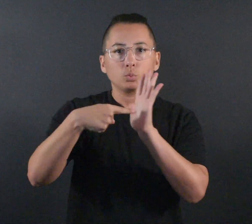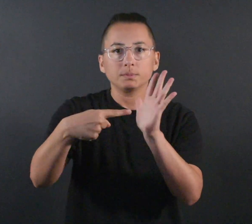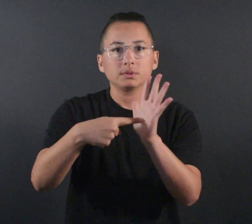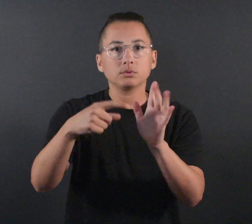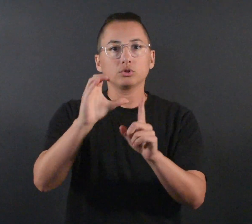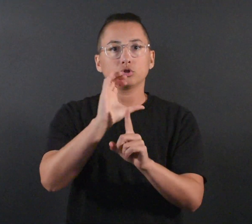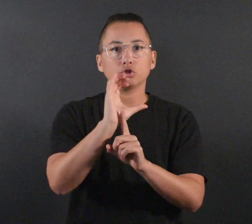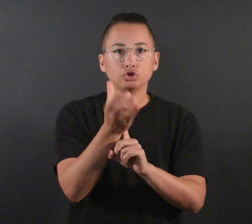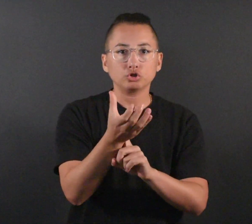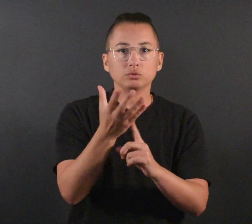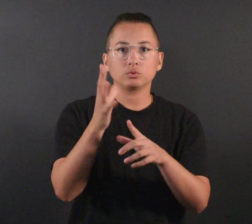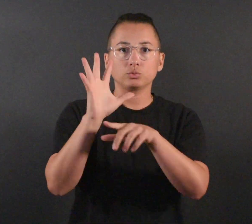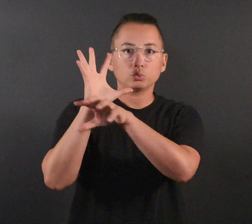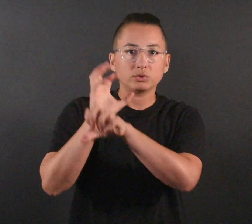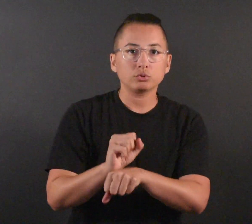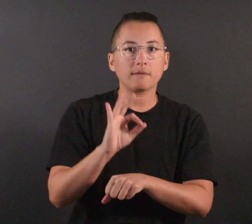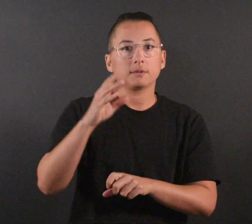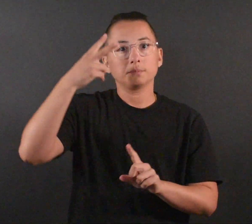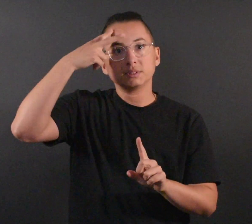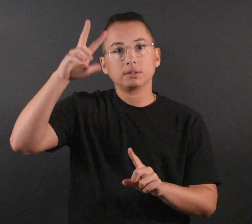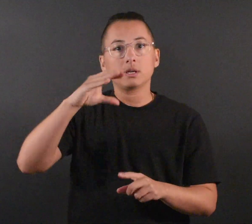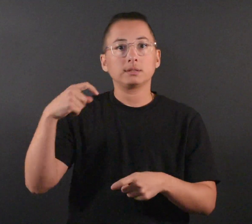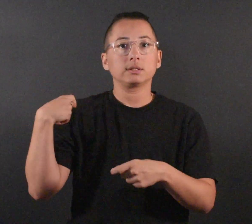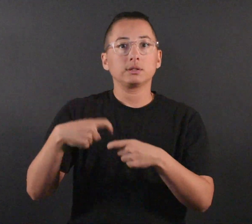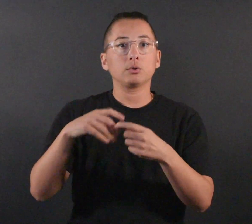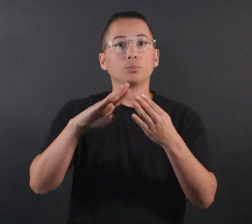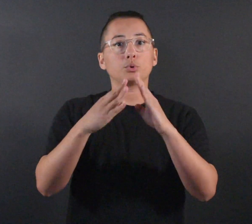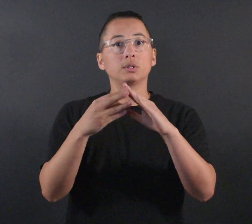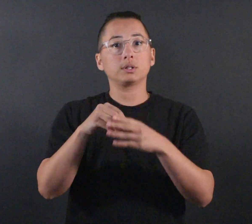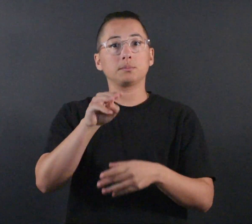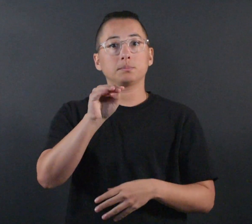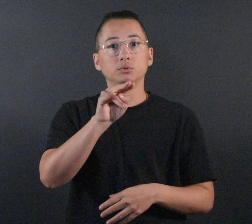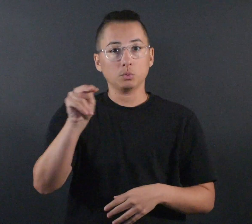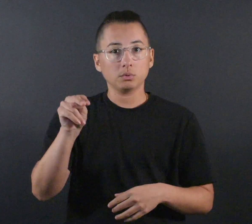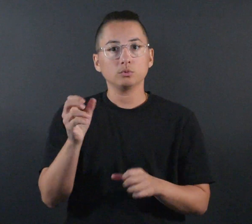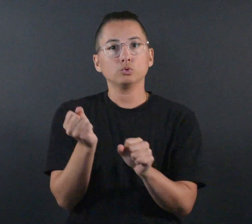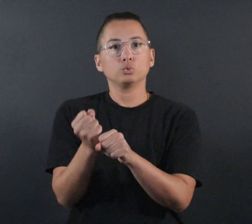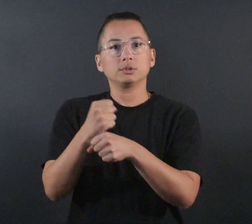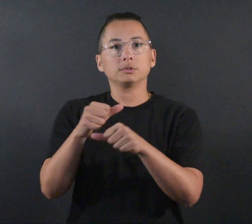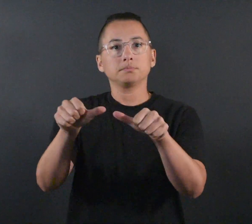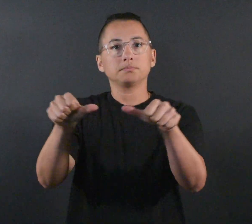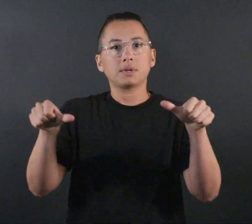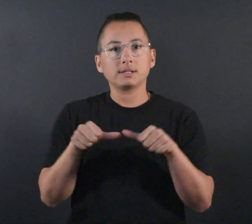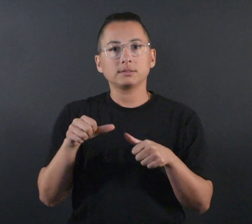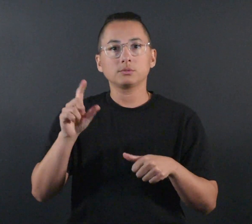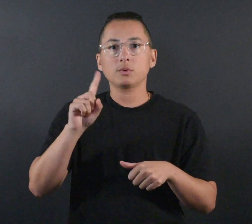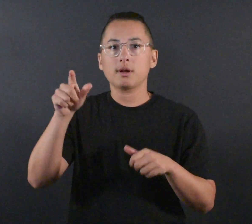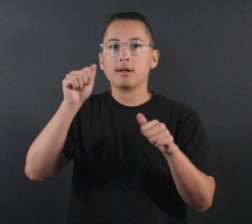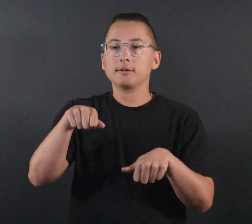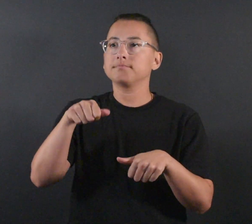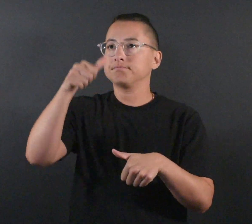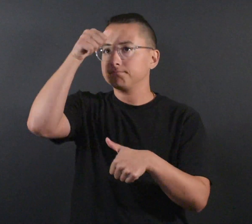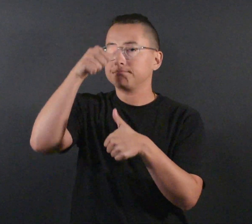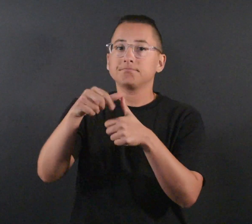highlight and represent the cultural traditions of Mexican and Latine communities in Minnesota,